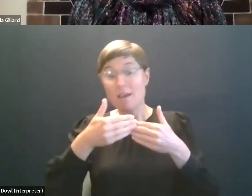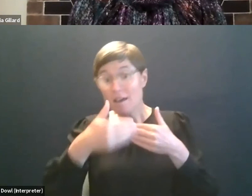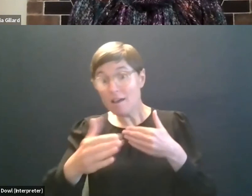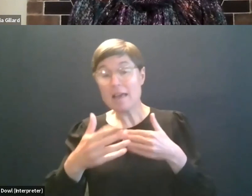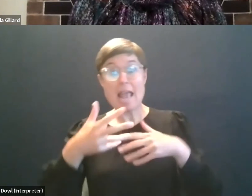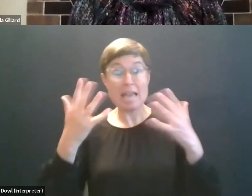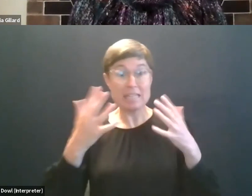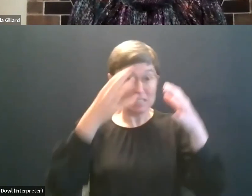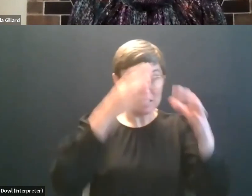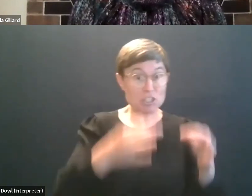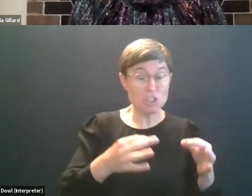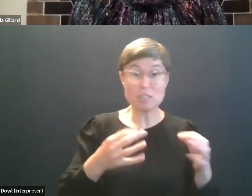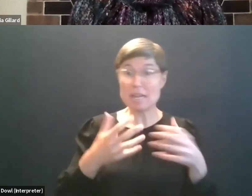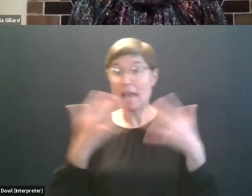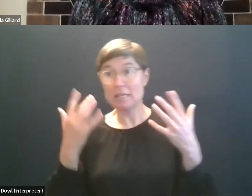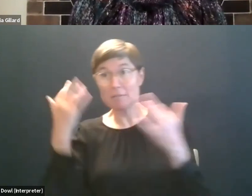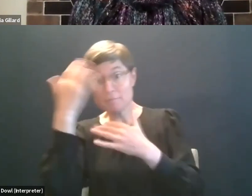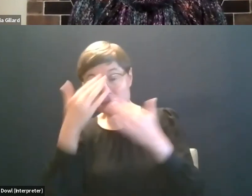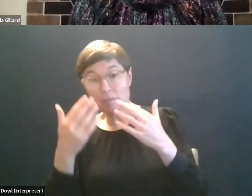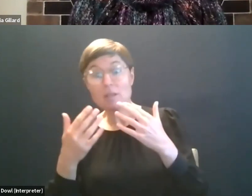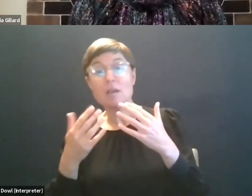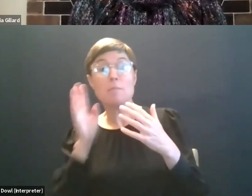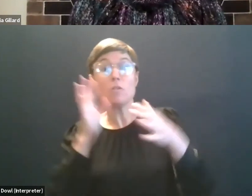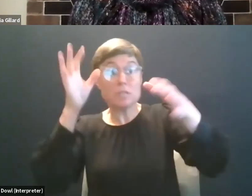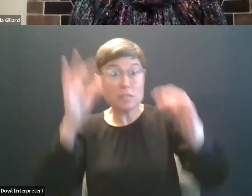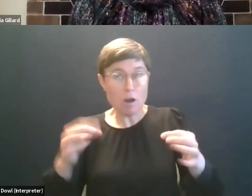will this be good for equality. Will this bring us closer together?